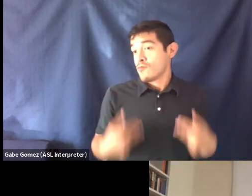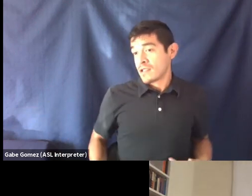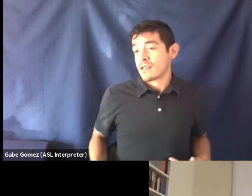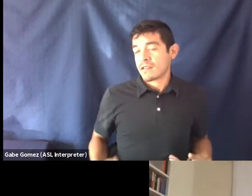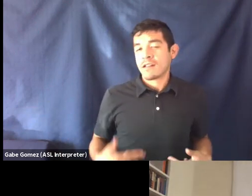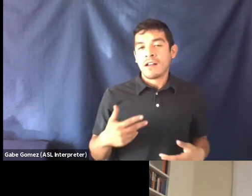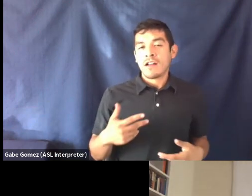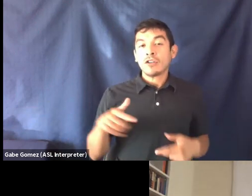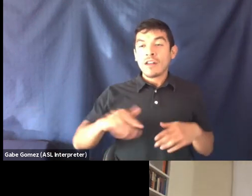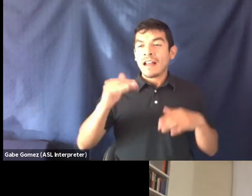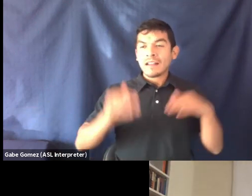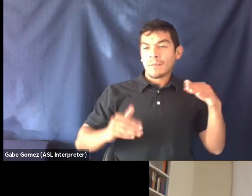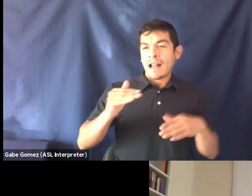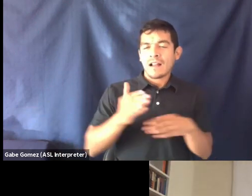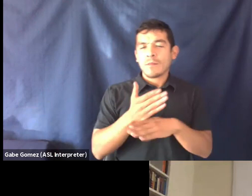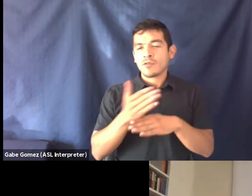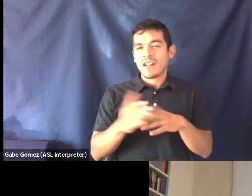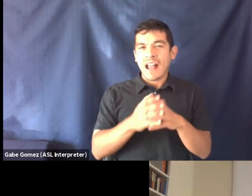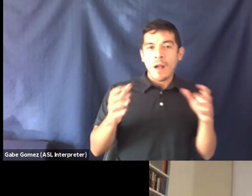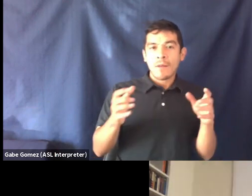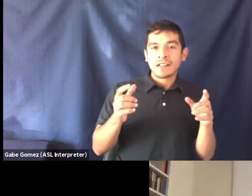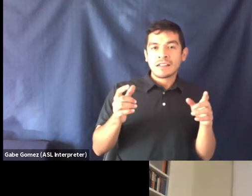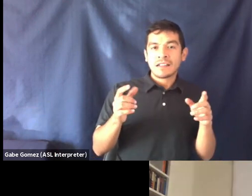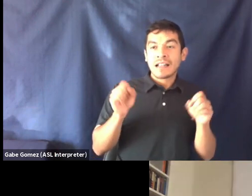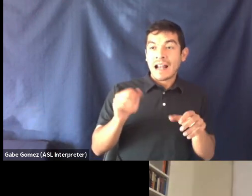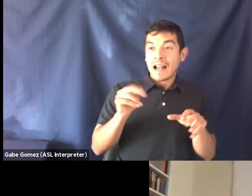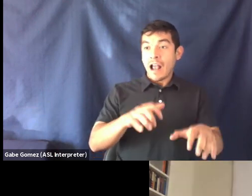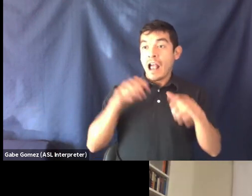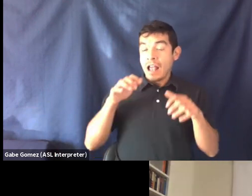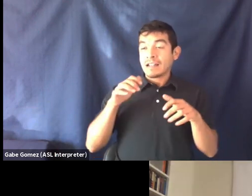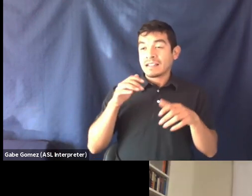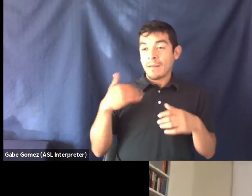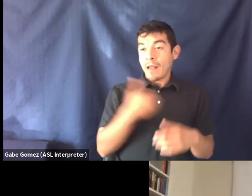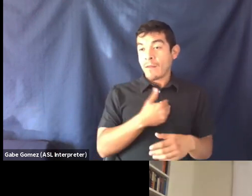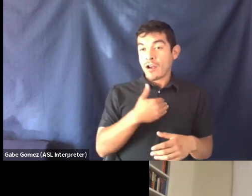can an audience member take of just staring at a dog and being interested in what a dog is interested in